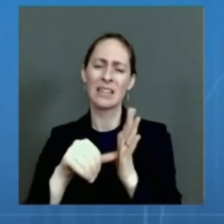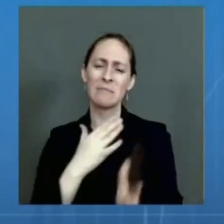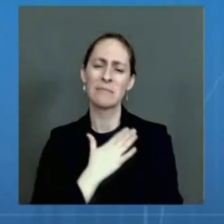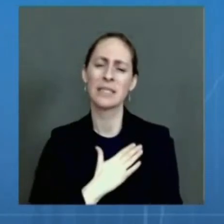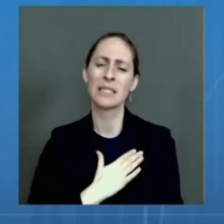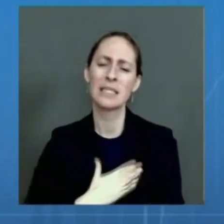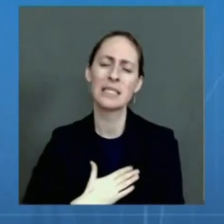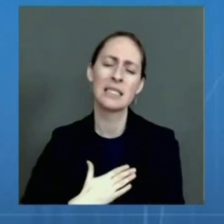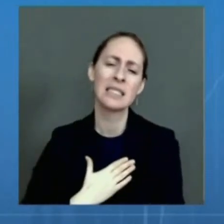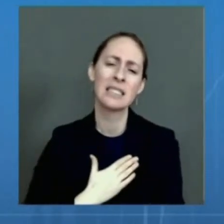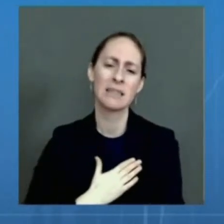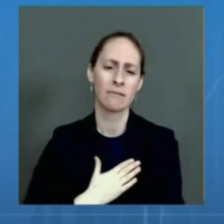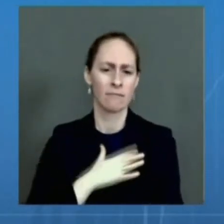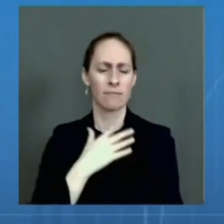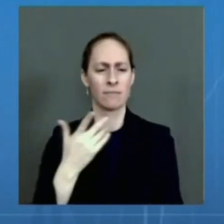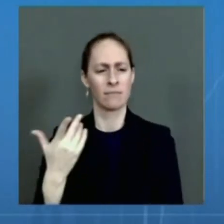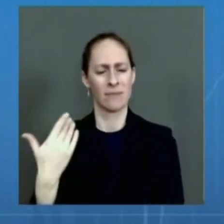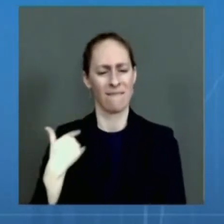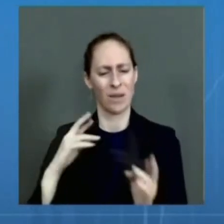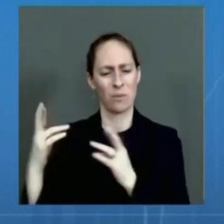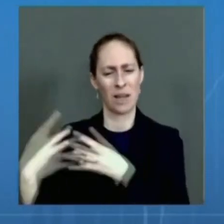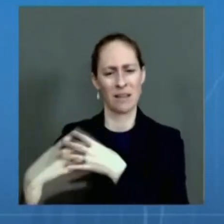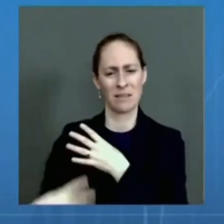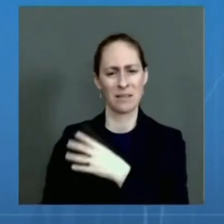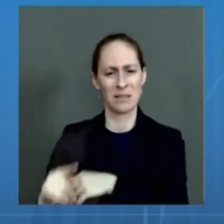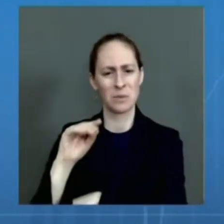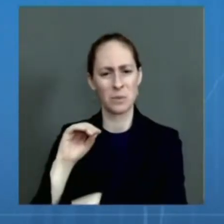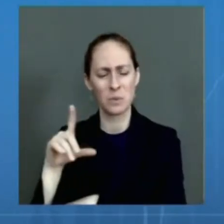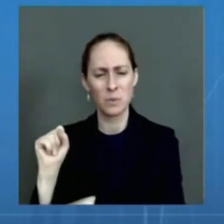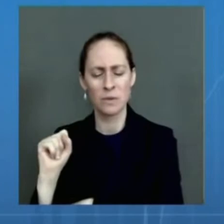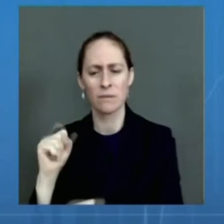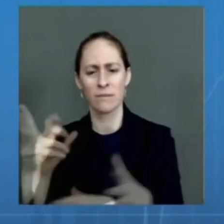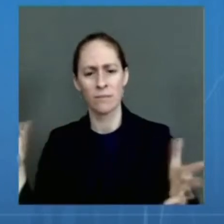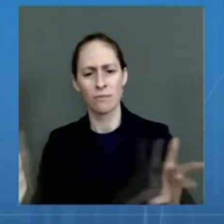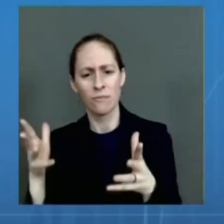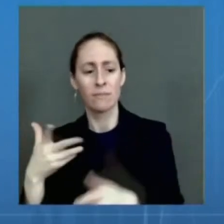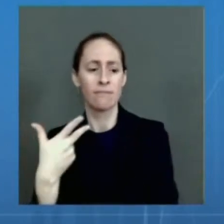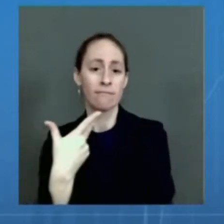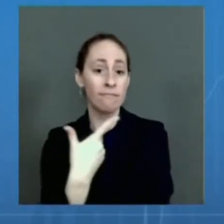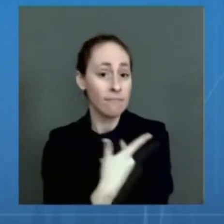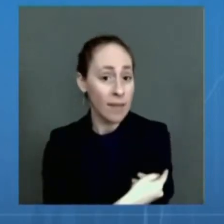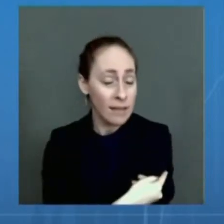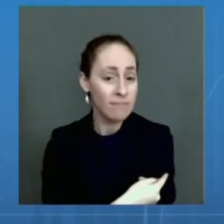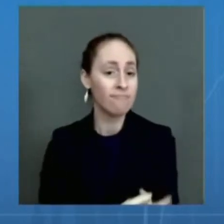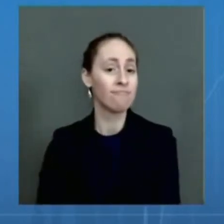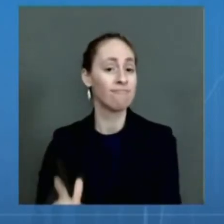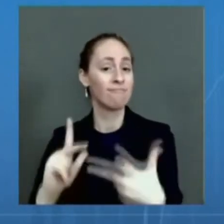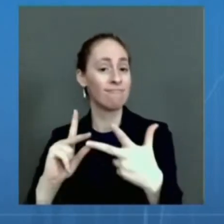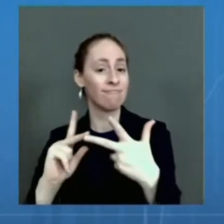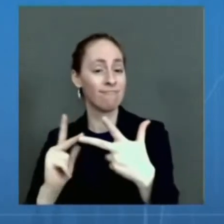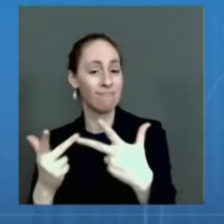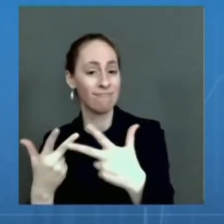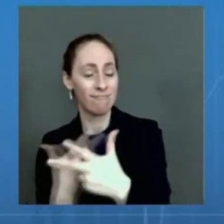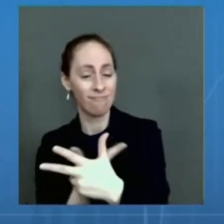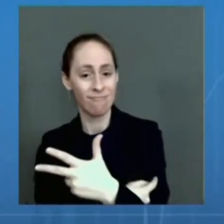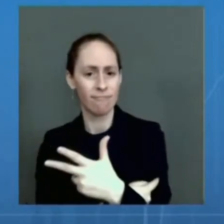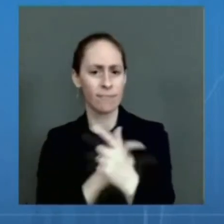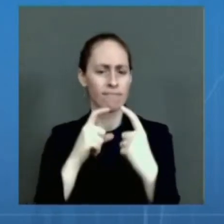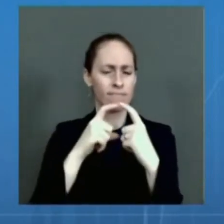EVERYONE SAFE. GET VACCINATED AND GET BOOSTED. MASK IN PUBLIC INDOOR SETTINGS.